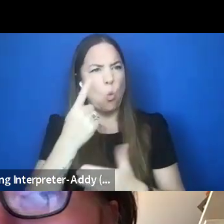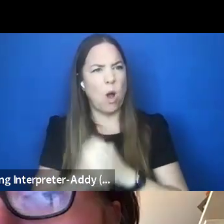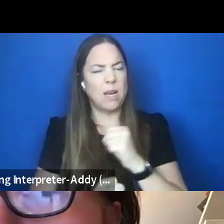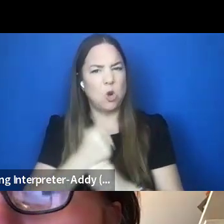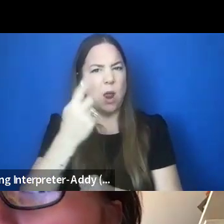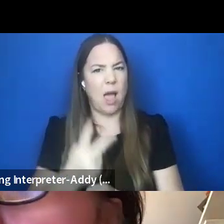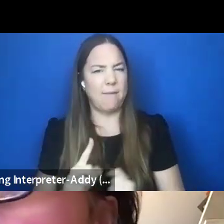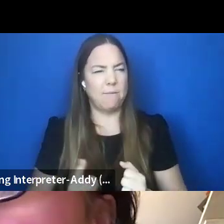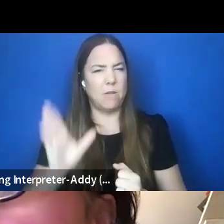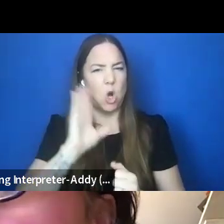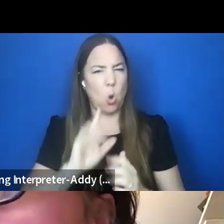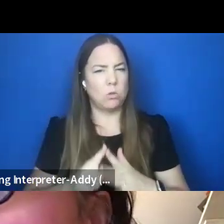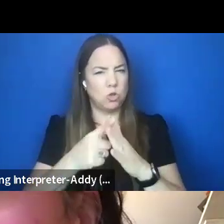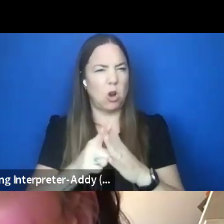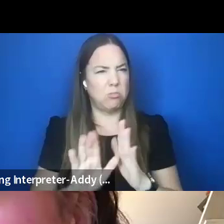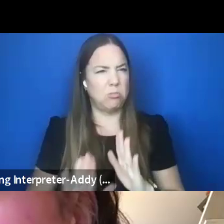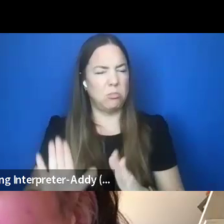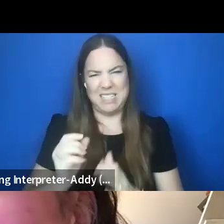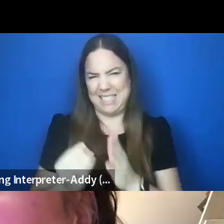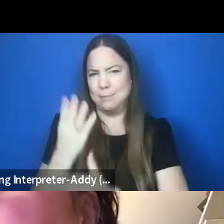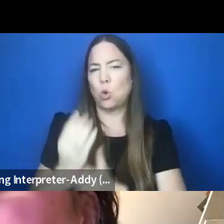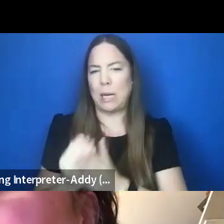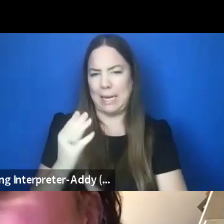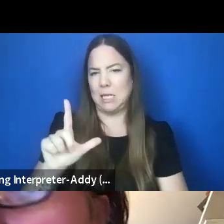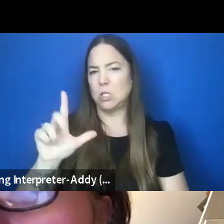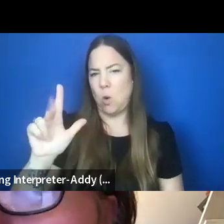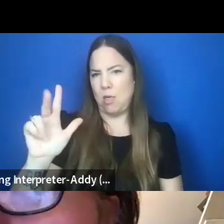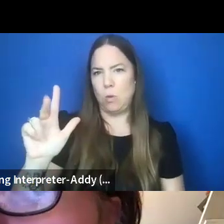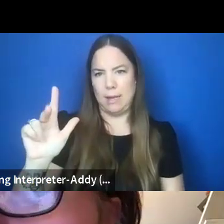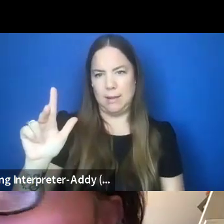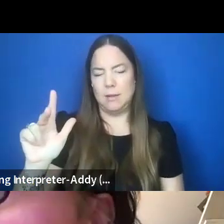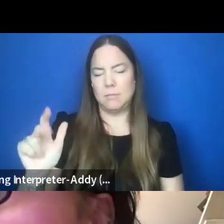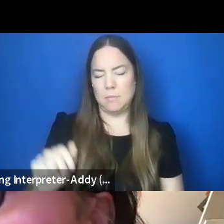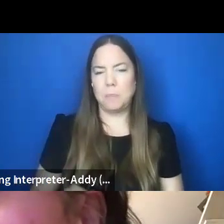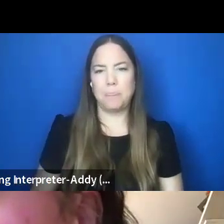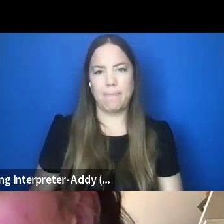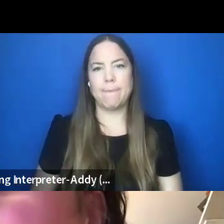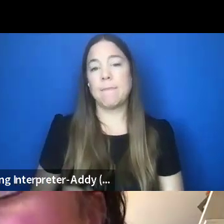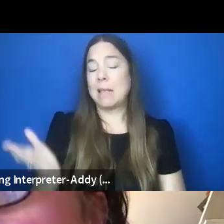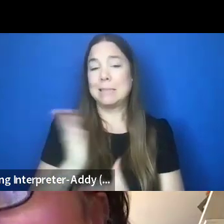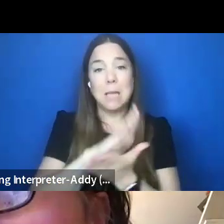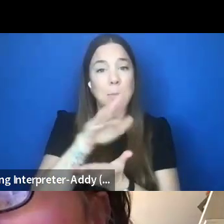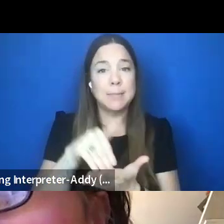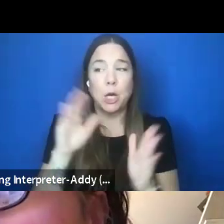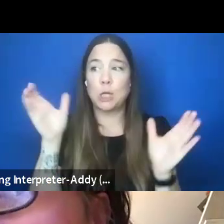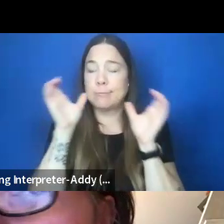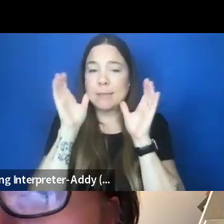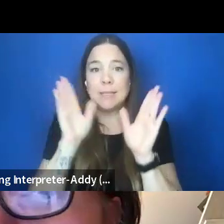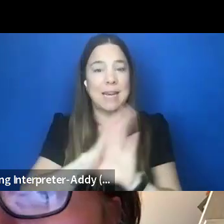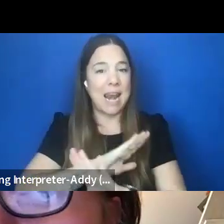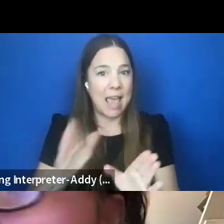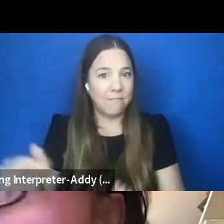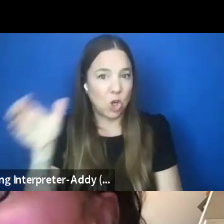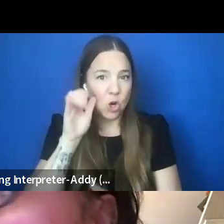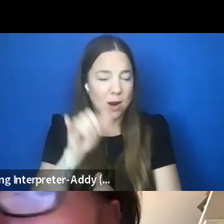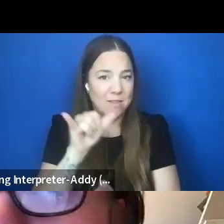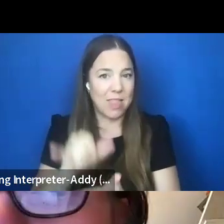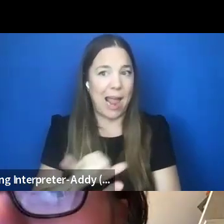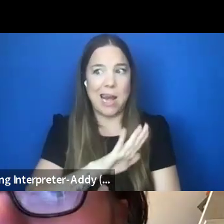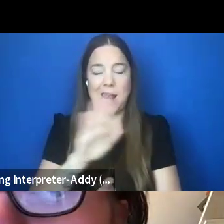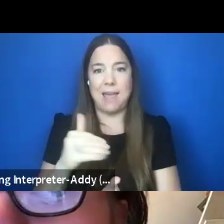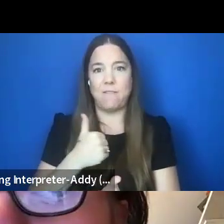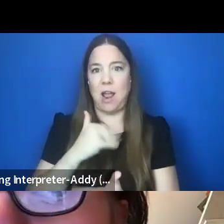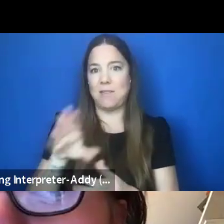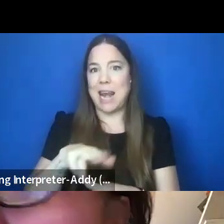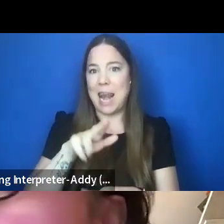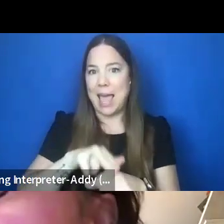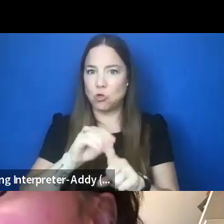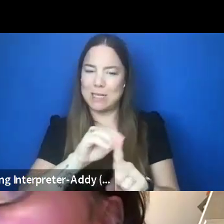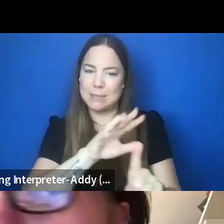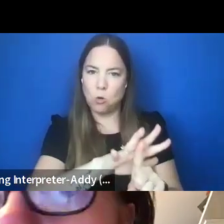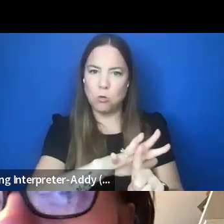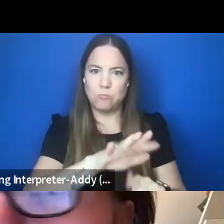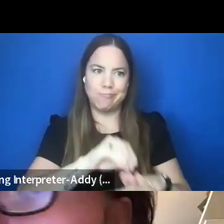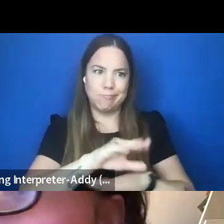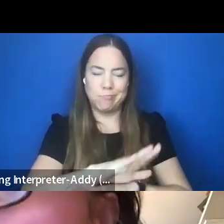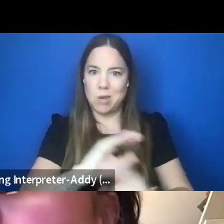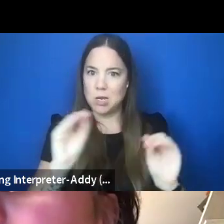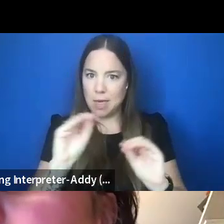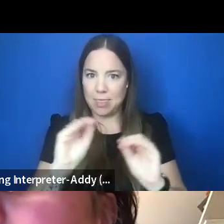Brooke Wilson: Wasn't this last spring? So it was spring of 23 and there are centers who have never heard of it, because if they don't have national exposure. They're not going to hear about those types of things.